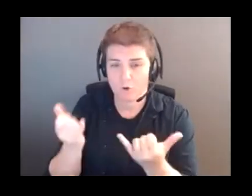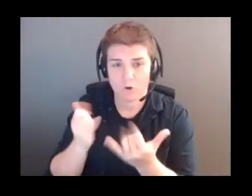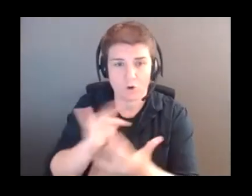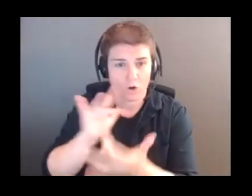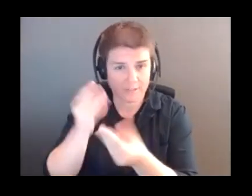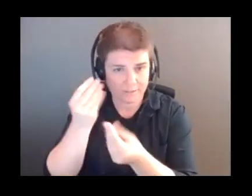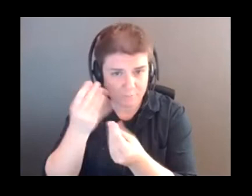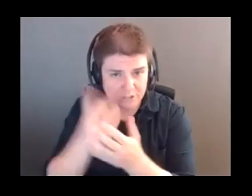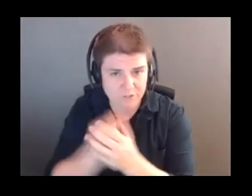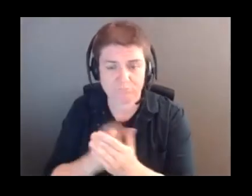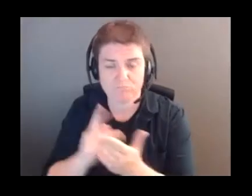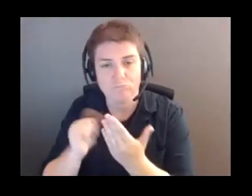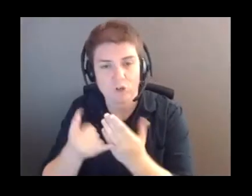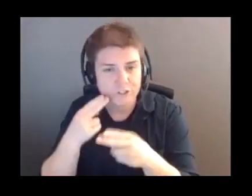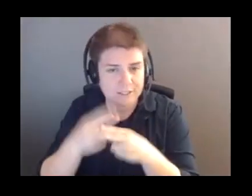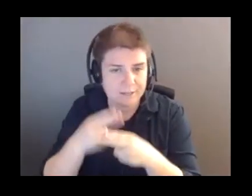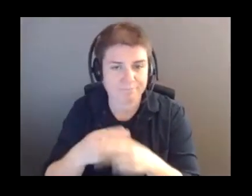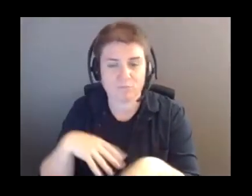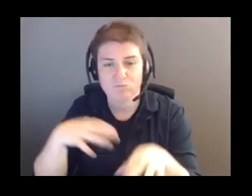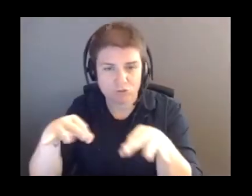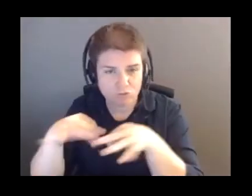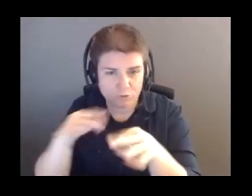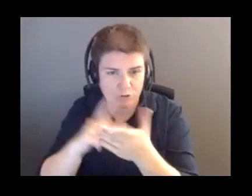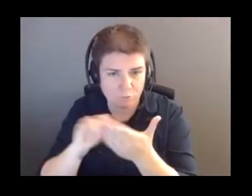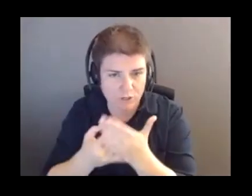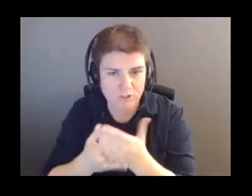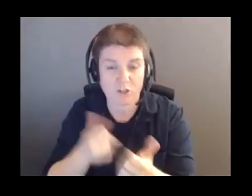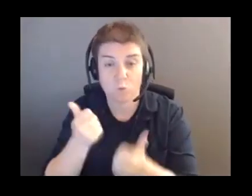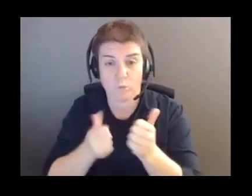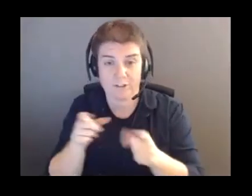project name, a description of your project, the stream you're applying to, the amount